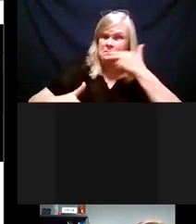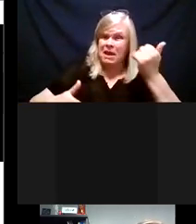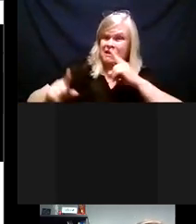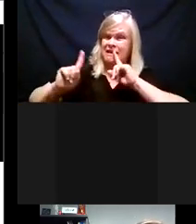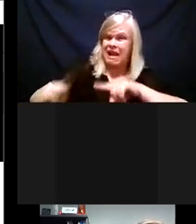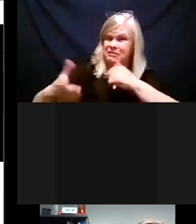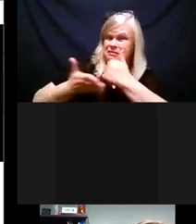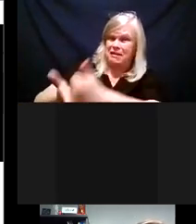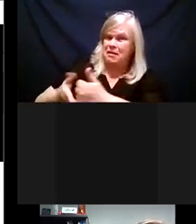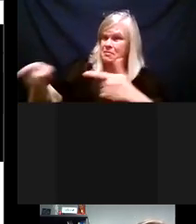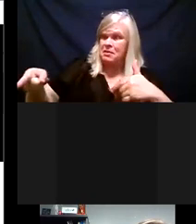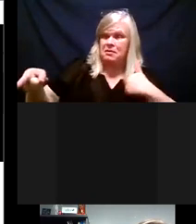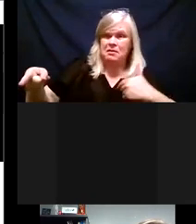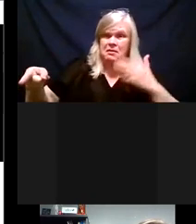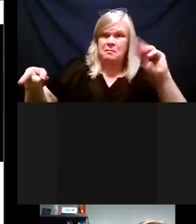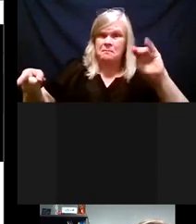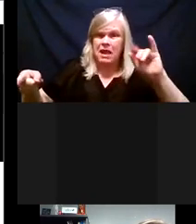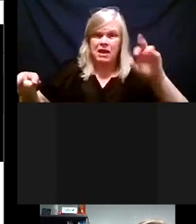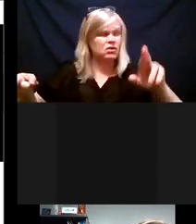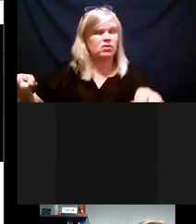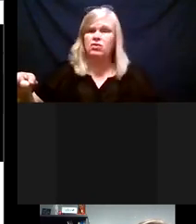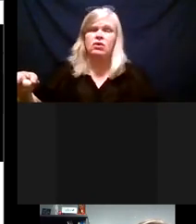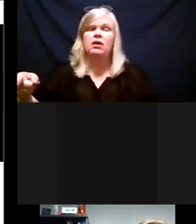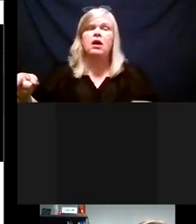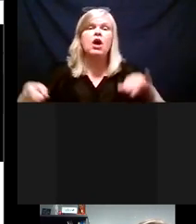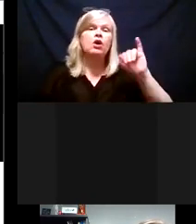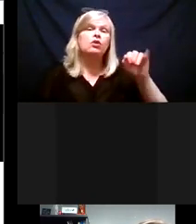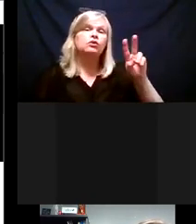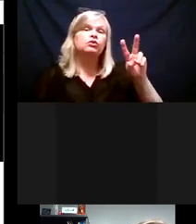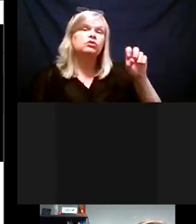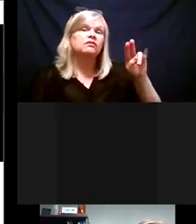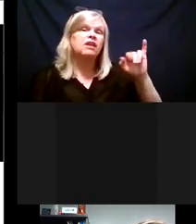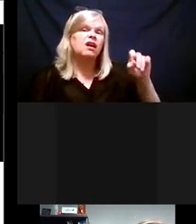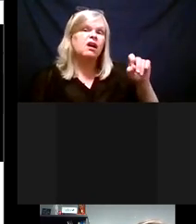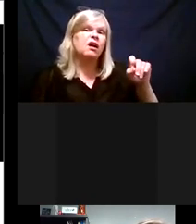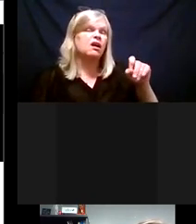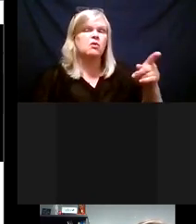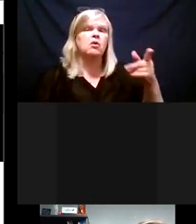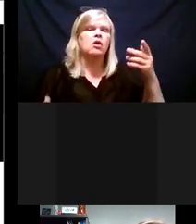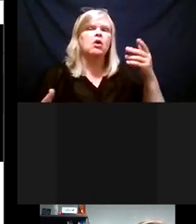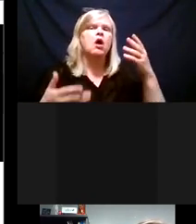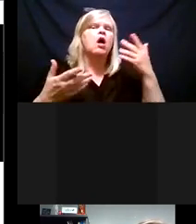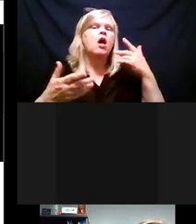COURT, YOU COULD BE POTENTIALLY ON PROBATION FOR YEARS, AND IT